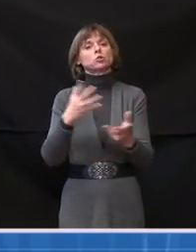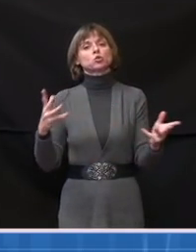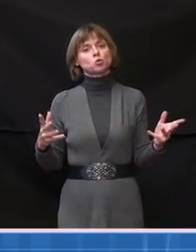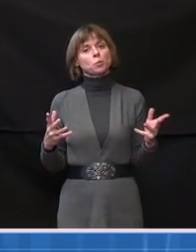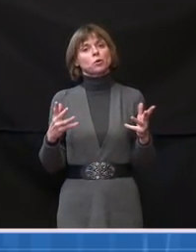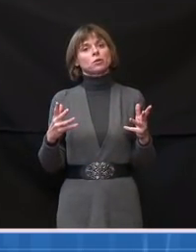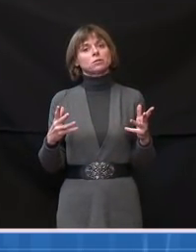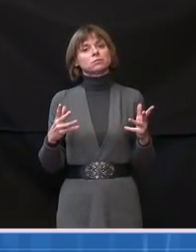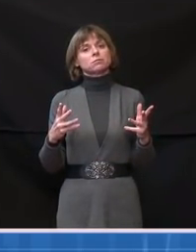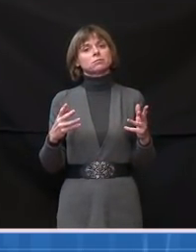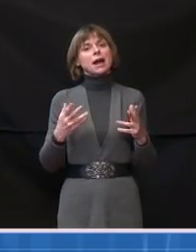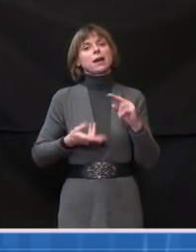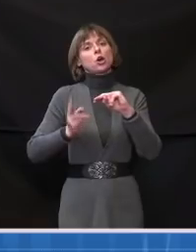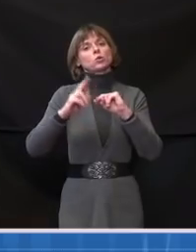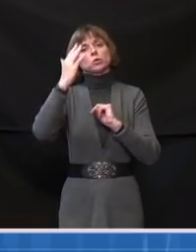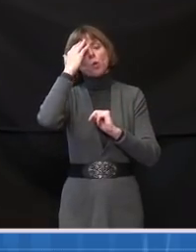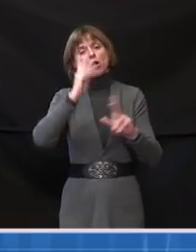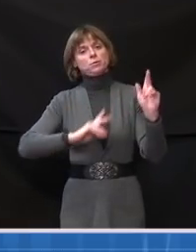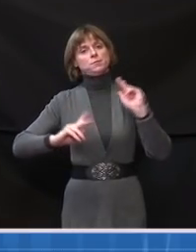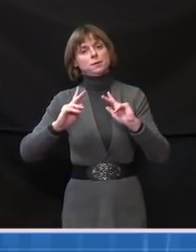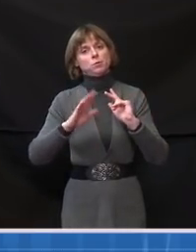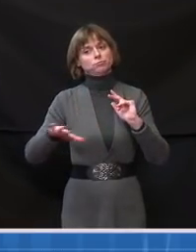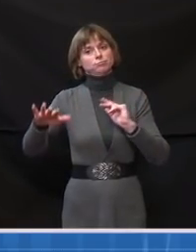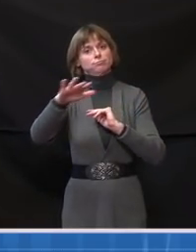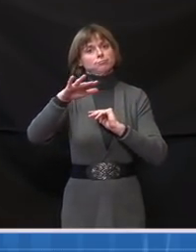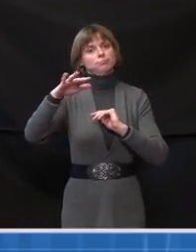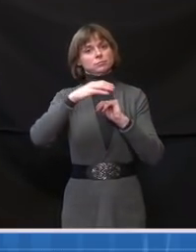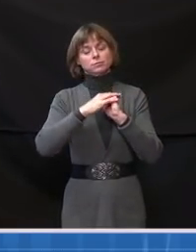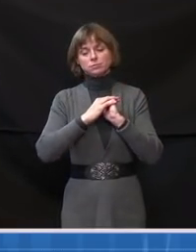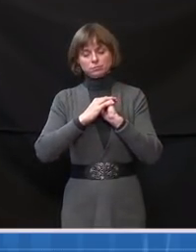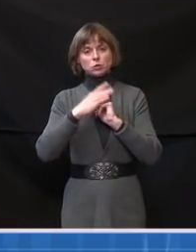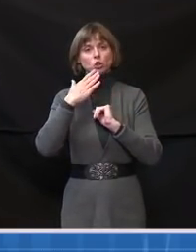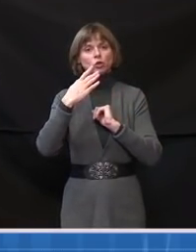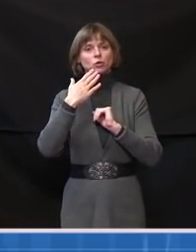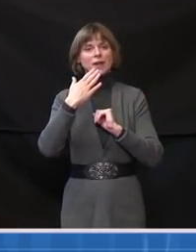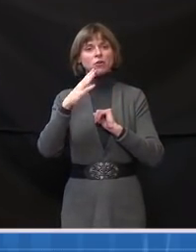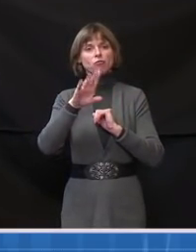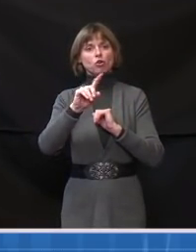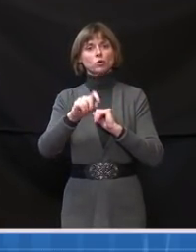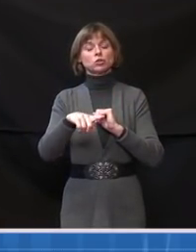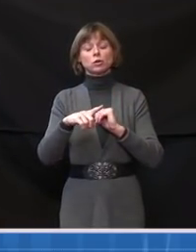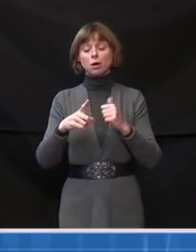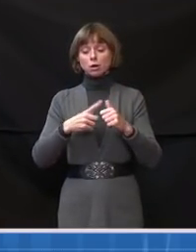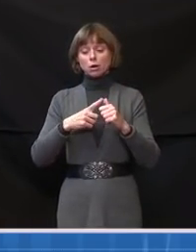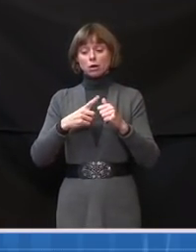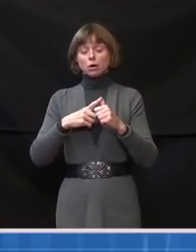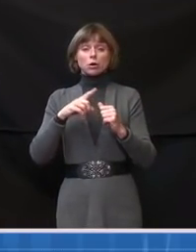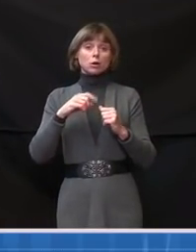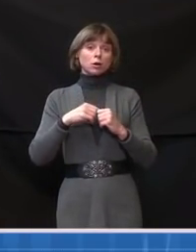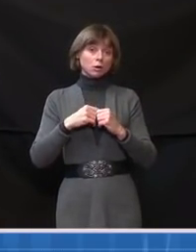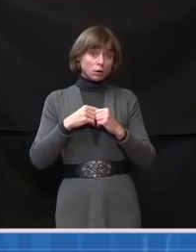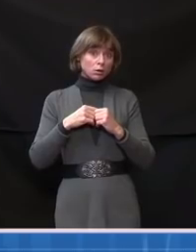Mr. Zients: Good questions. Over to you, Dr. Nunez-Smith. Dr. Nunez-Smith: Great. Thank you for those questions. So to the first one: You know, as we select